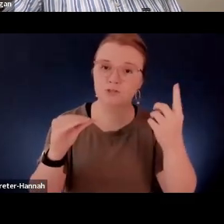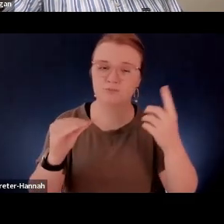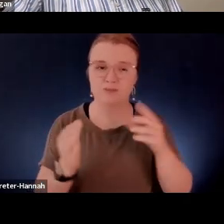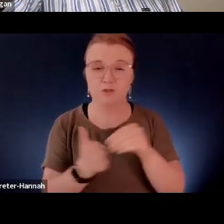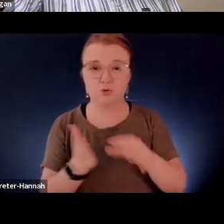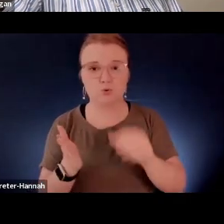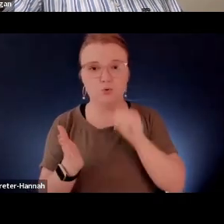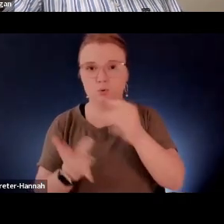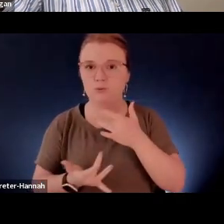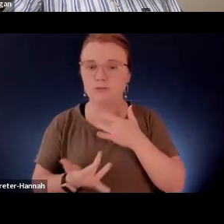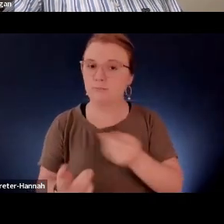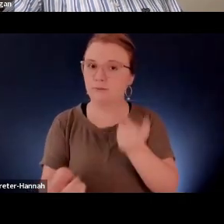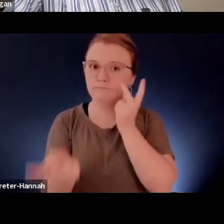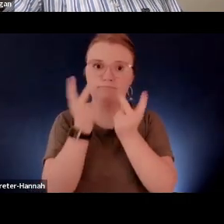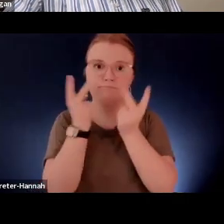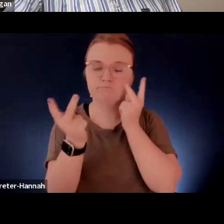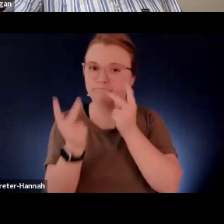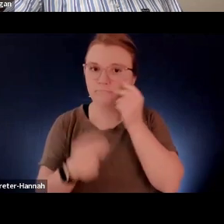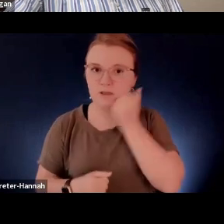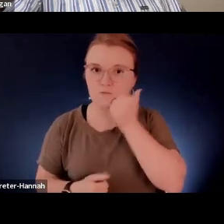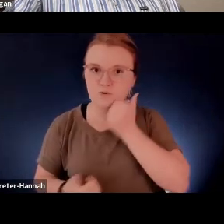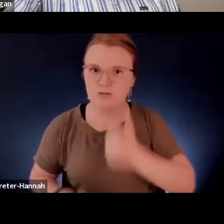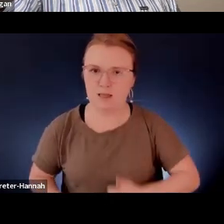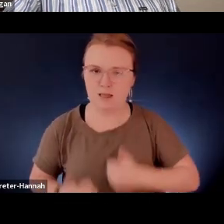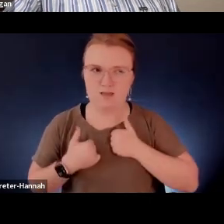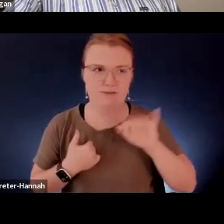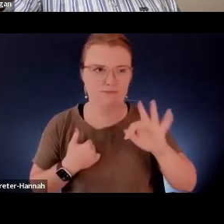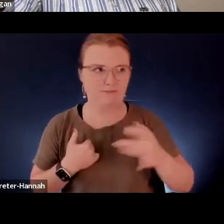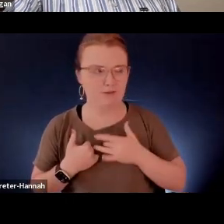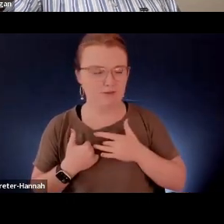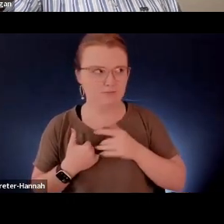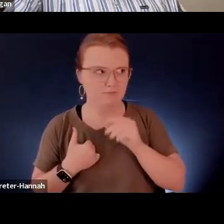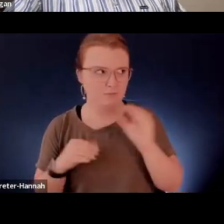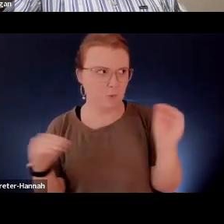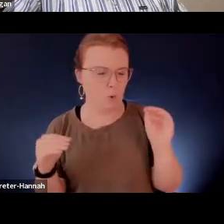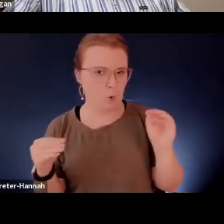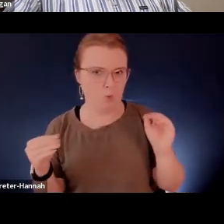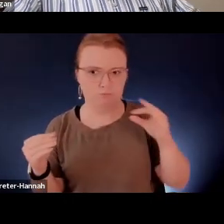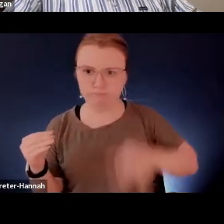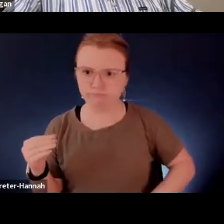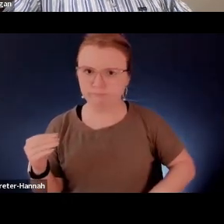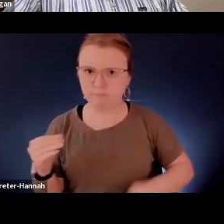or it doesn't really have any value or it's not authentic to them, they're probably not going